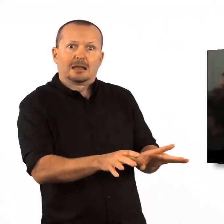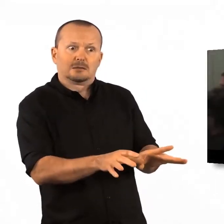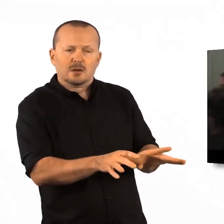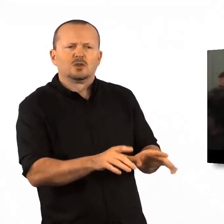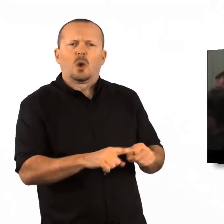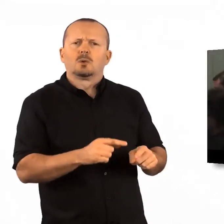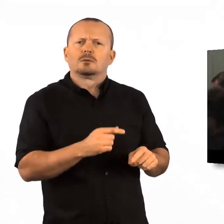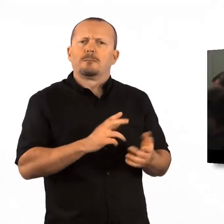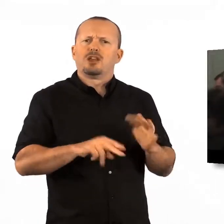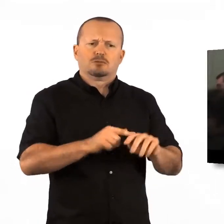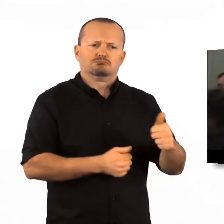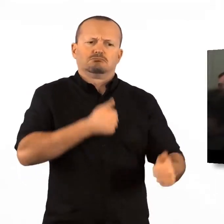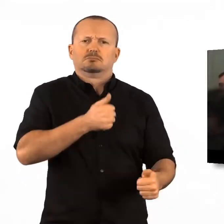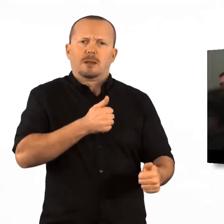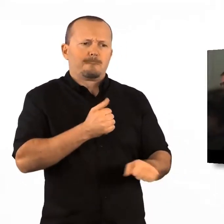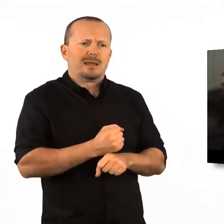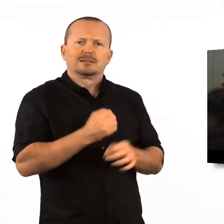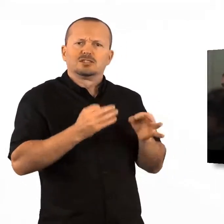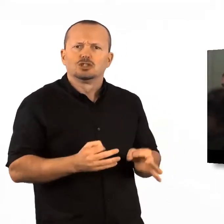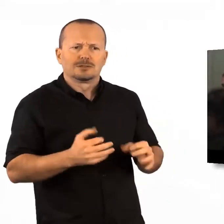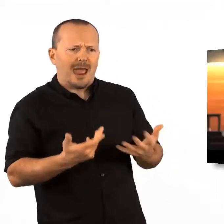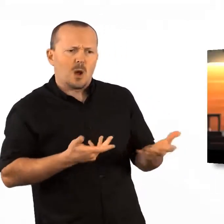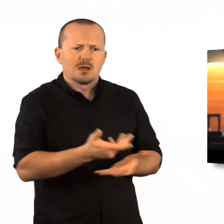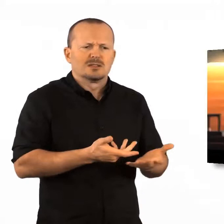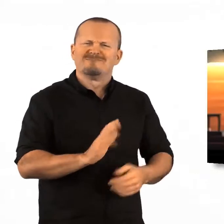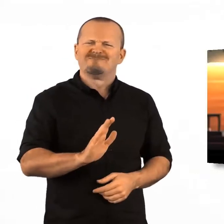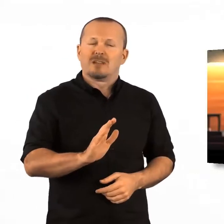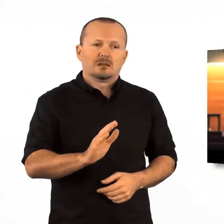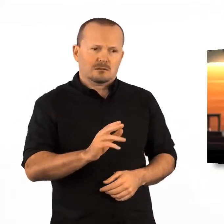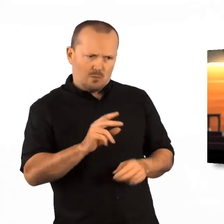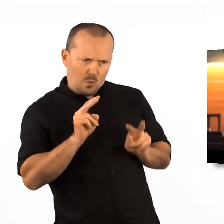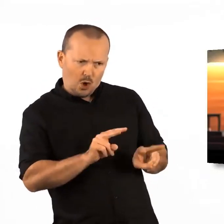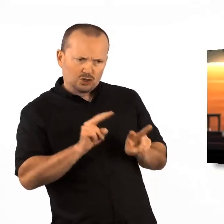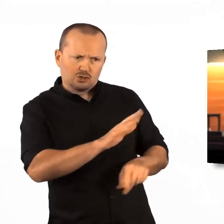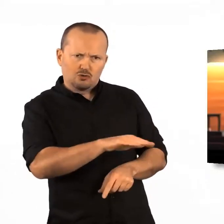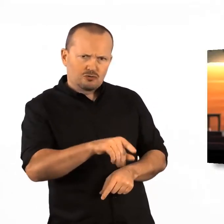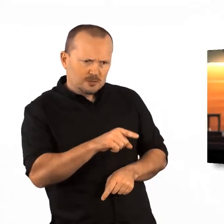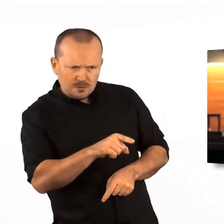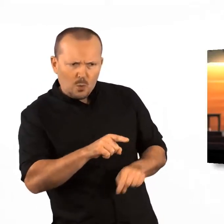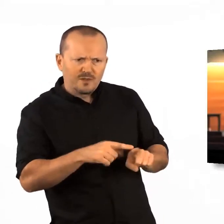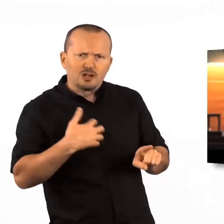all the decisions, you know how to tune into their child’s activities and see what they’re